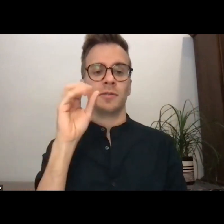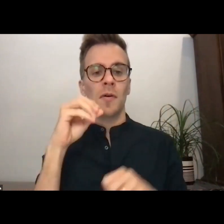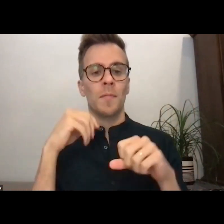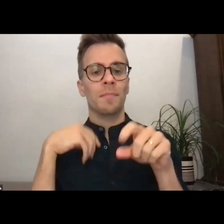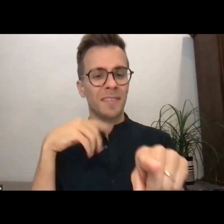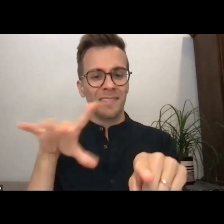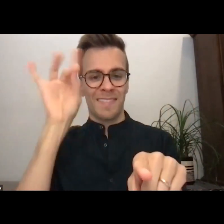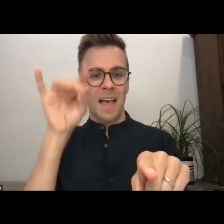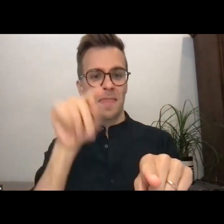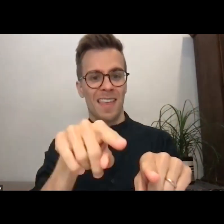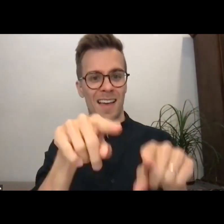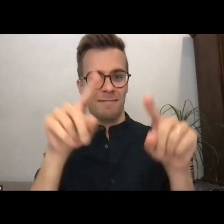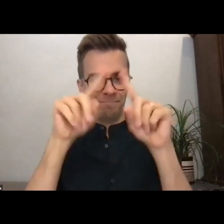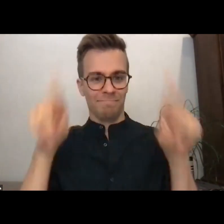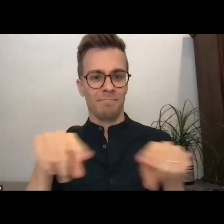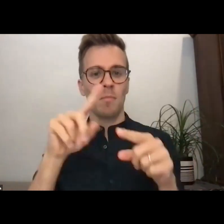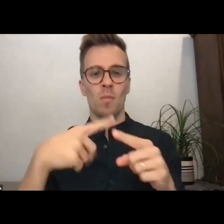people who use American Sign Language.